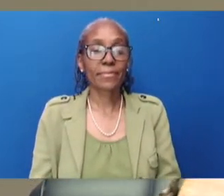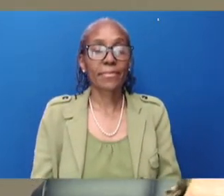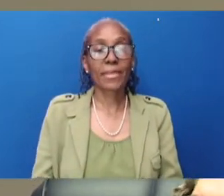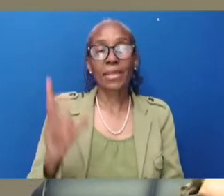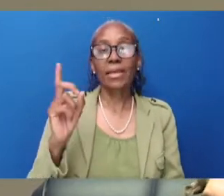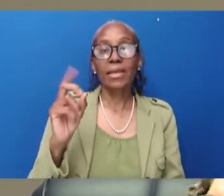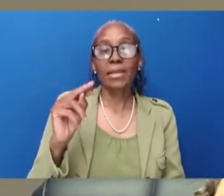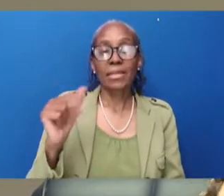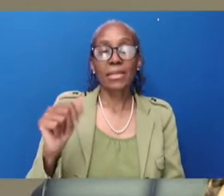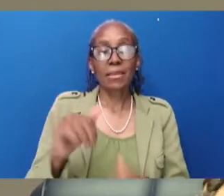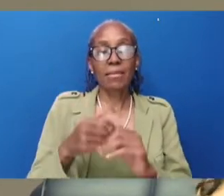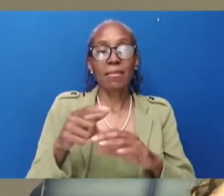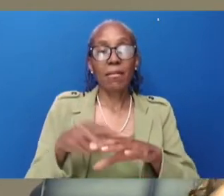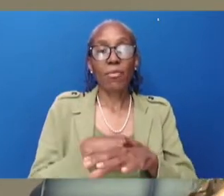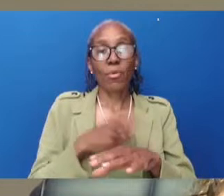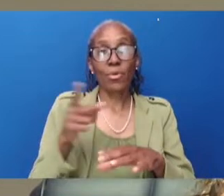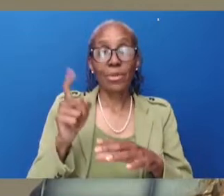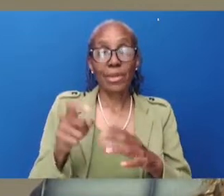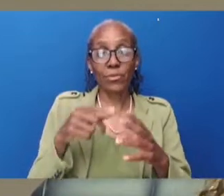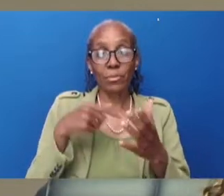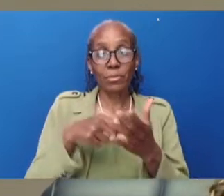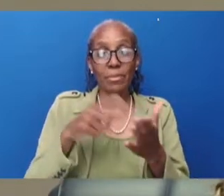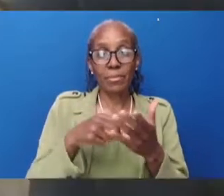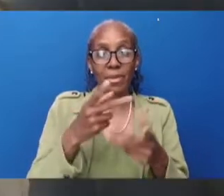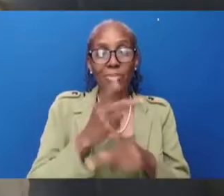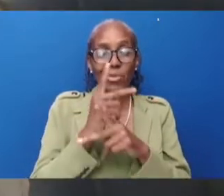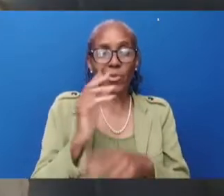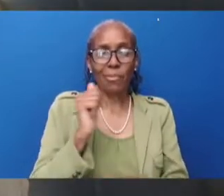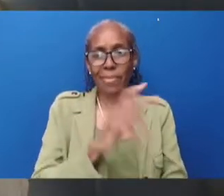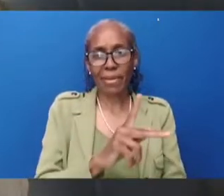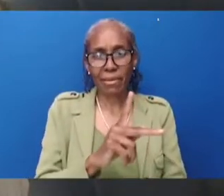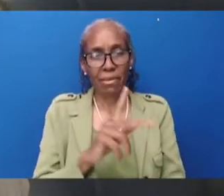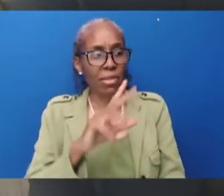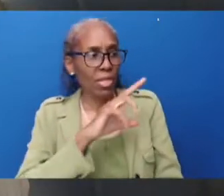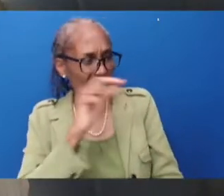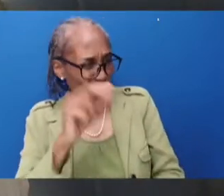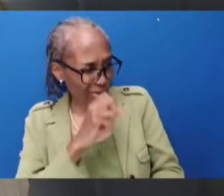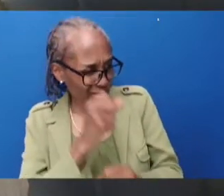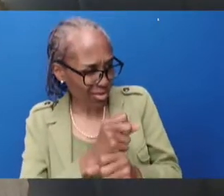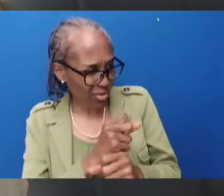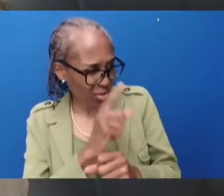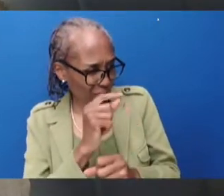APPRECIATE YOUR QUESTION.